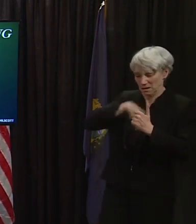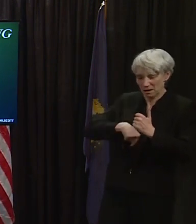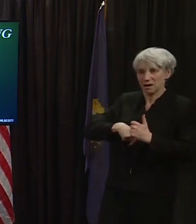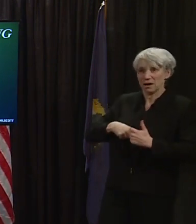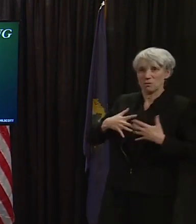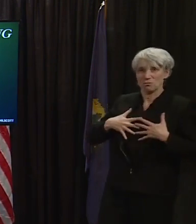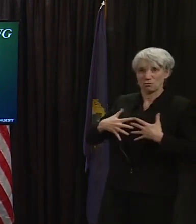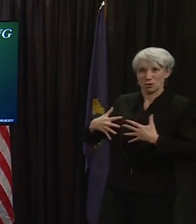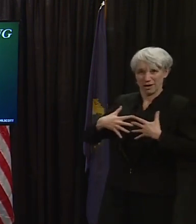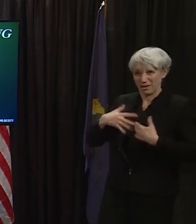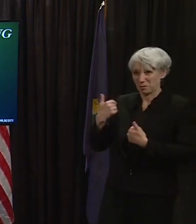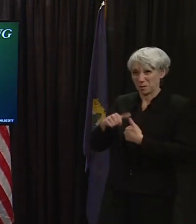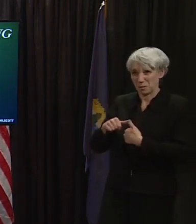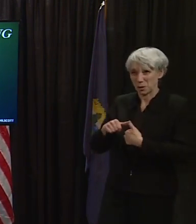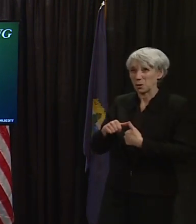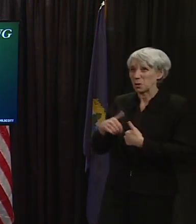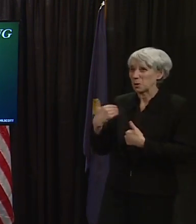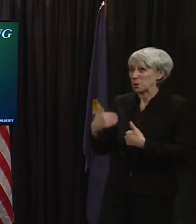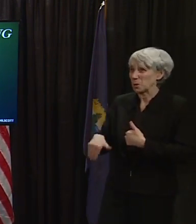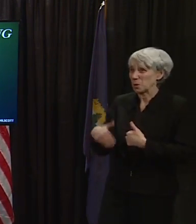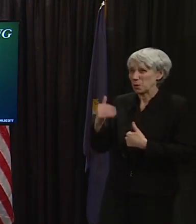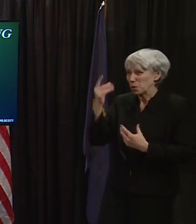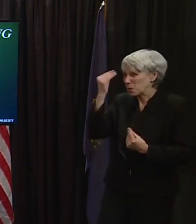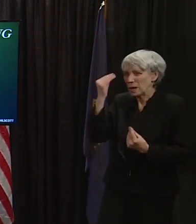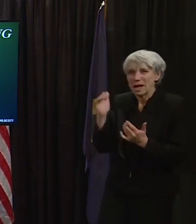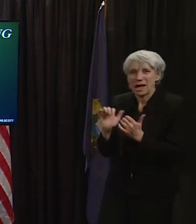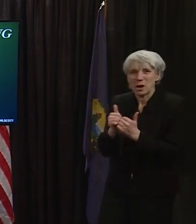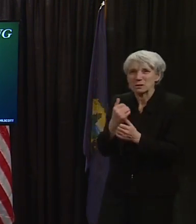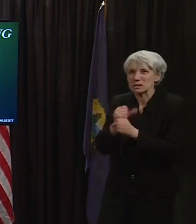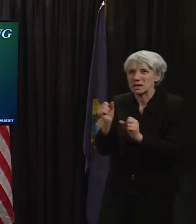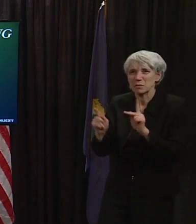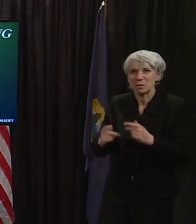we would care for patients. We were making plans with colleagues to figure